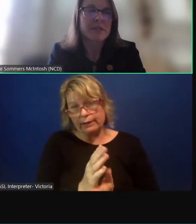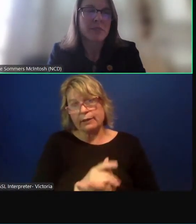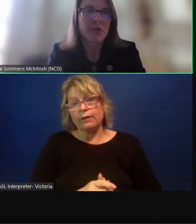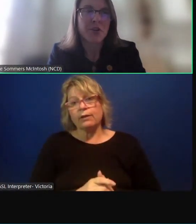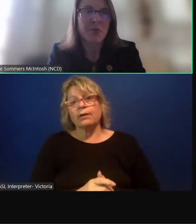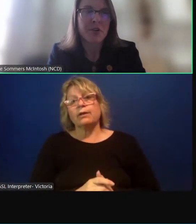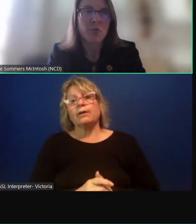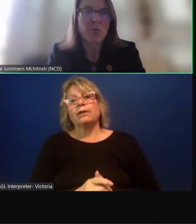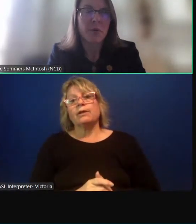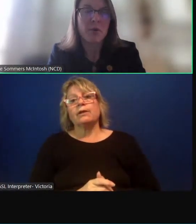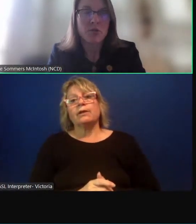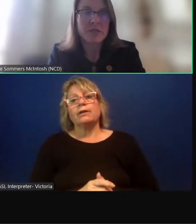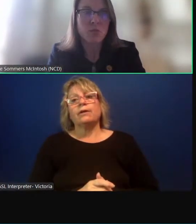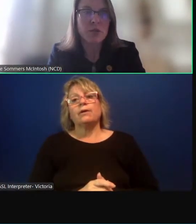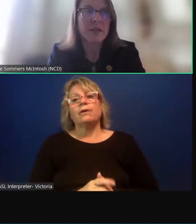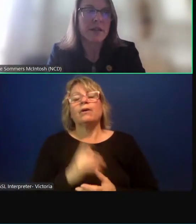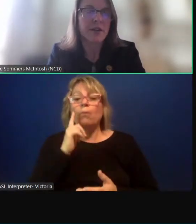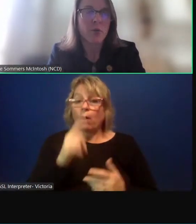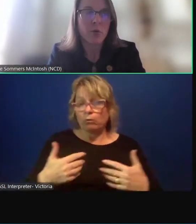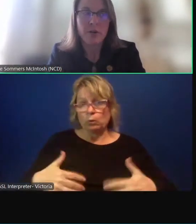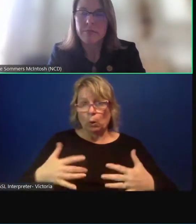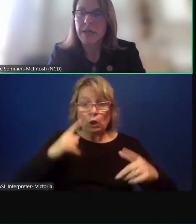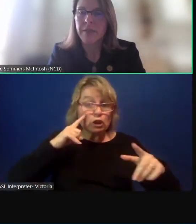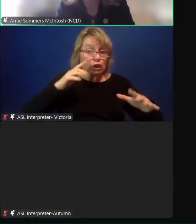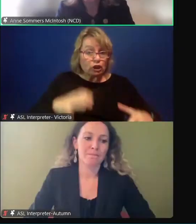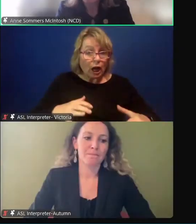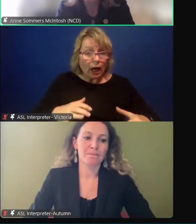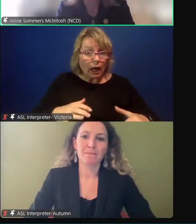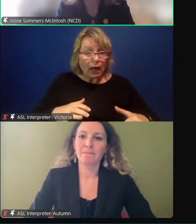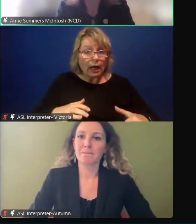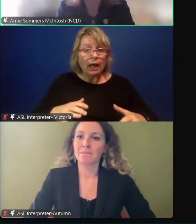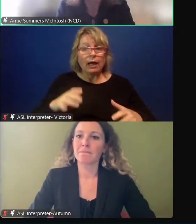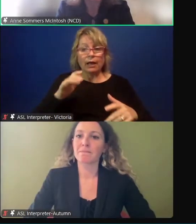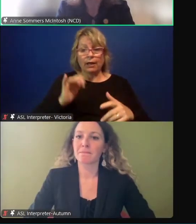the disability community the most was that here we were in the height of the pandemic